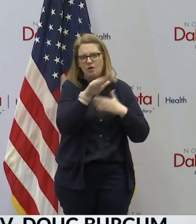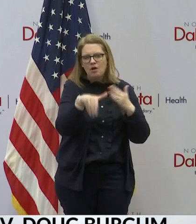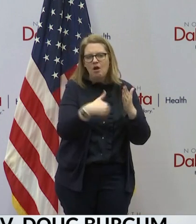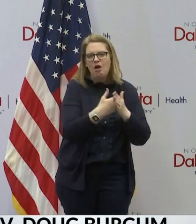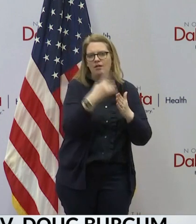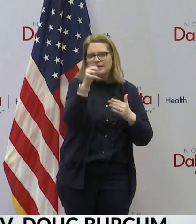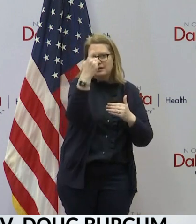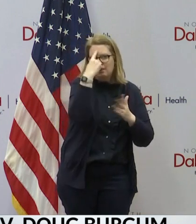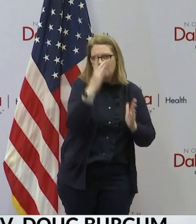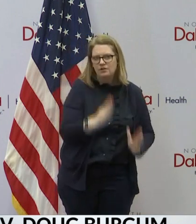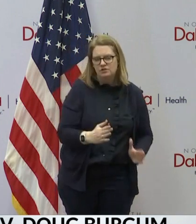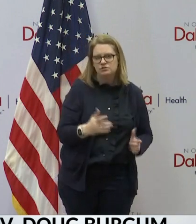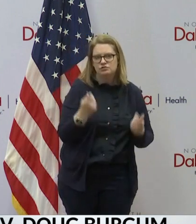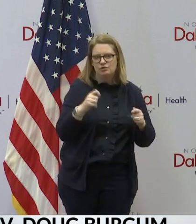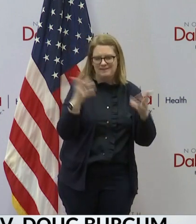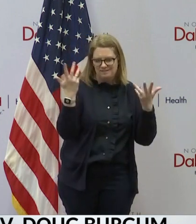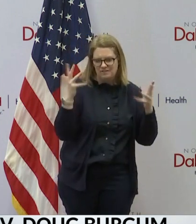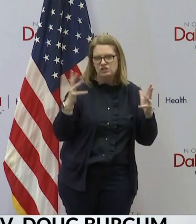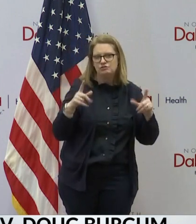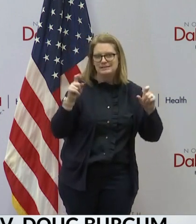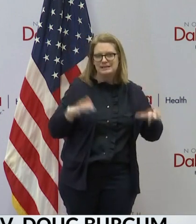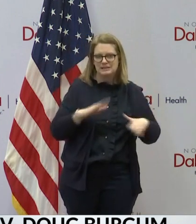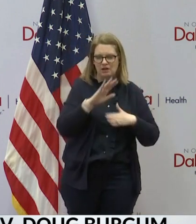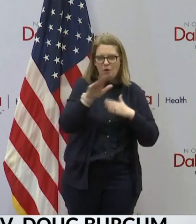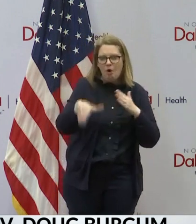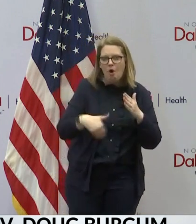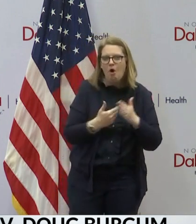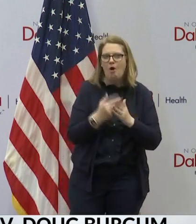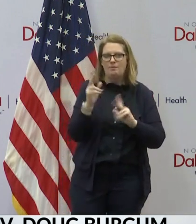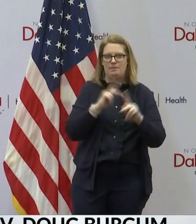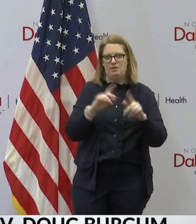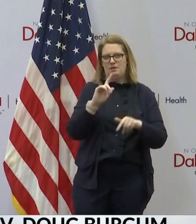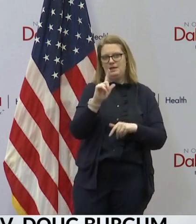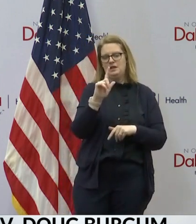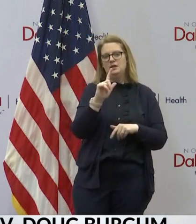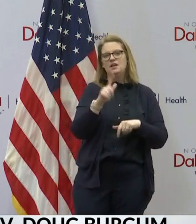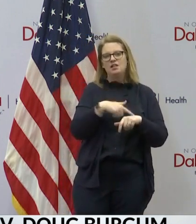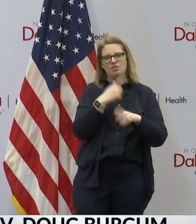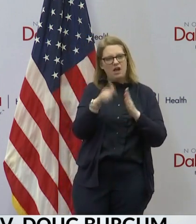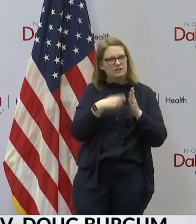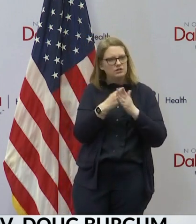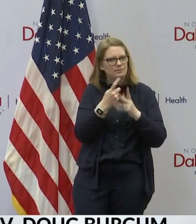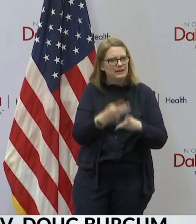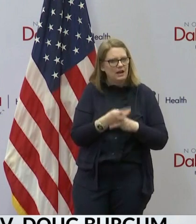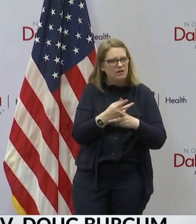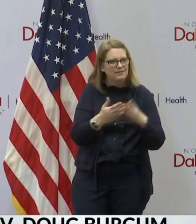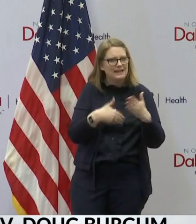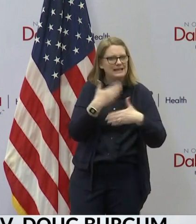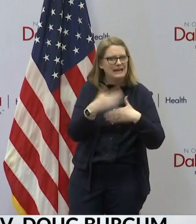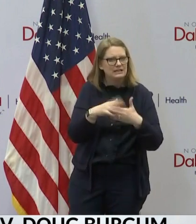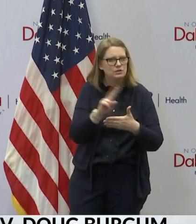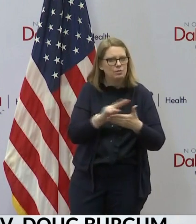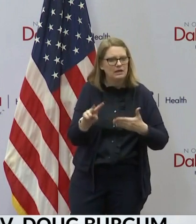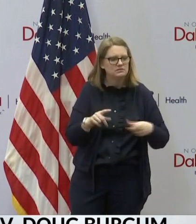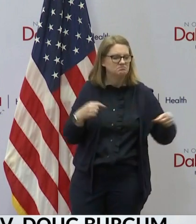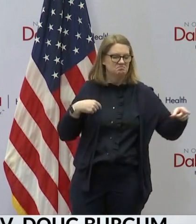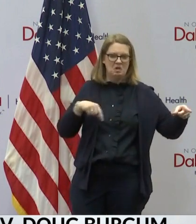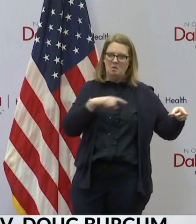TASK FORCE, ON THAT CALL TODAY, THEY PUT OUT A GUIDANCE FOR ALL